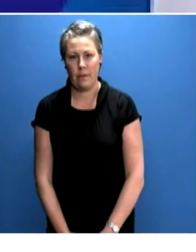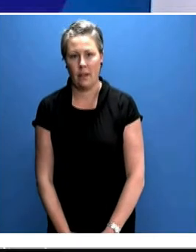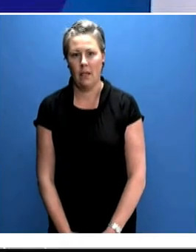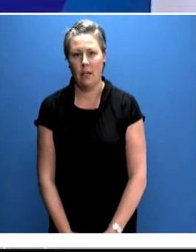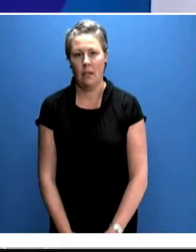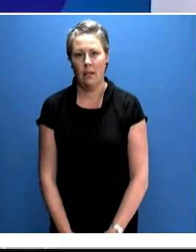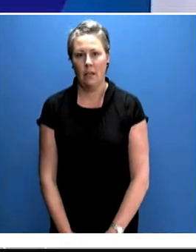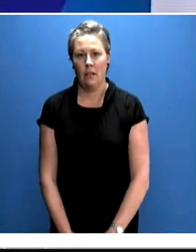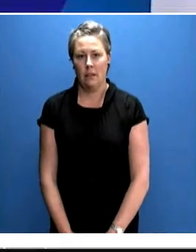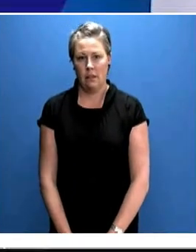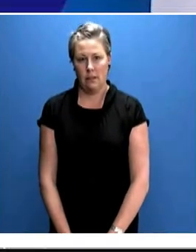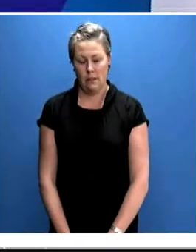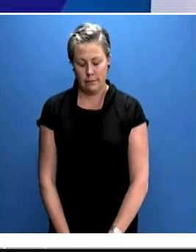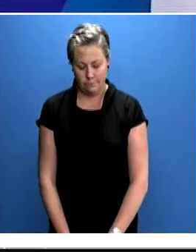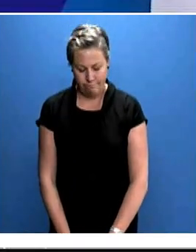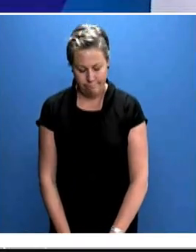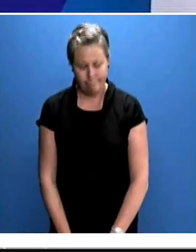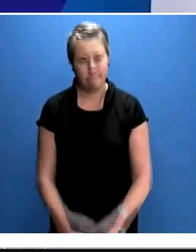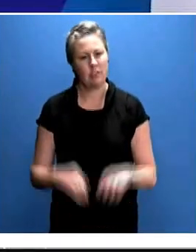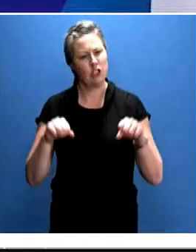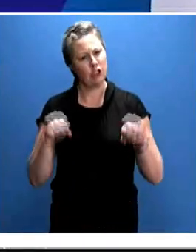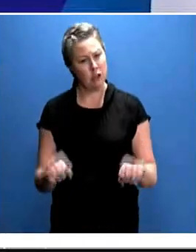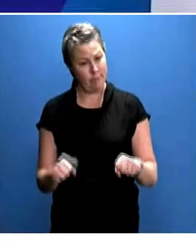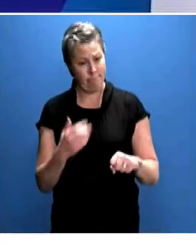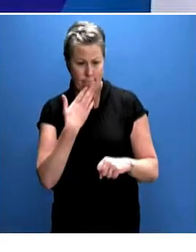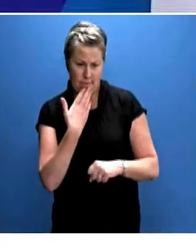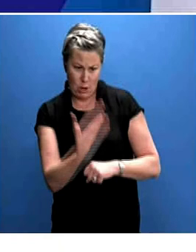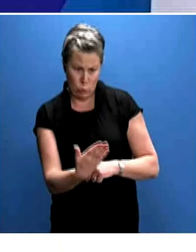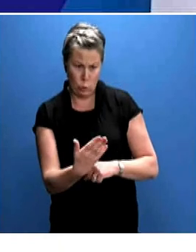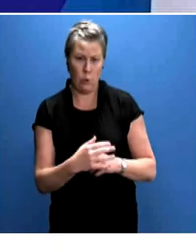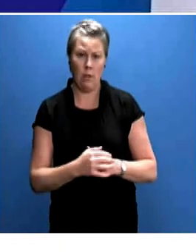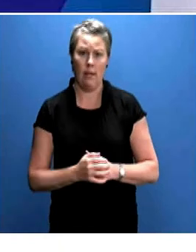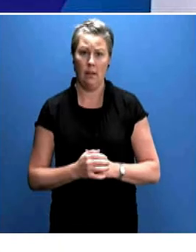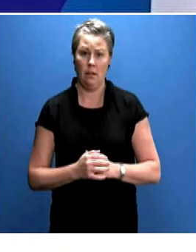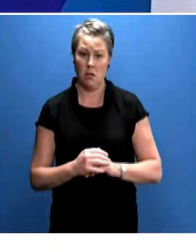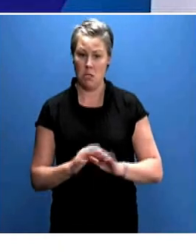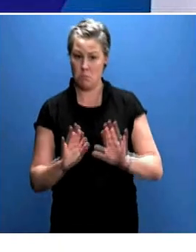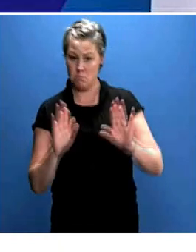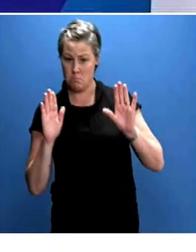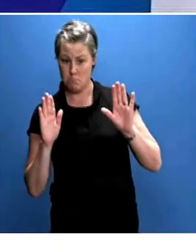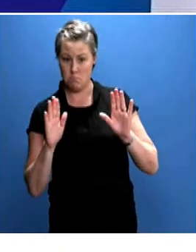Ms Kalders, thank you for your evidence, I'll just inquire. Mr Bydder, your position is the same; I take it you don't have any questions